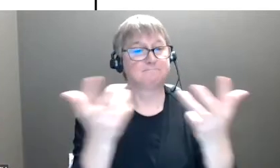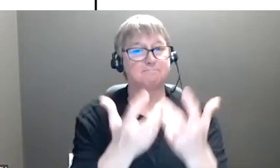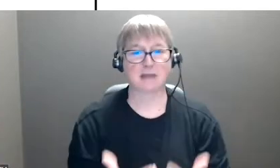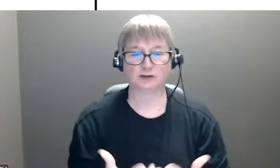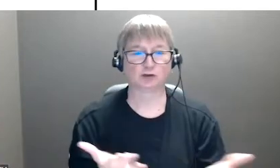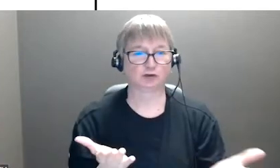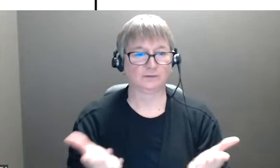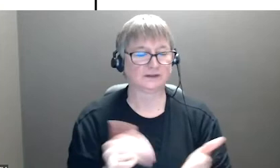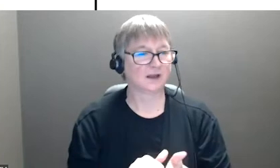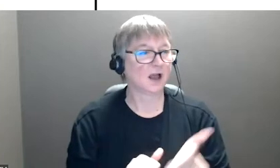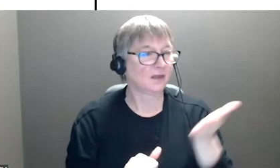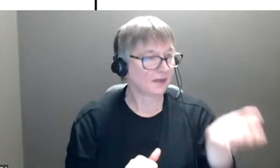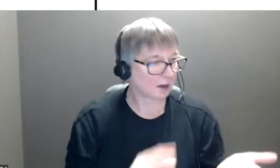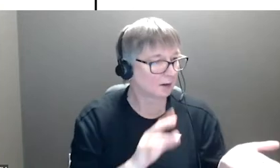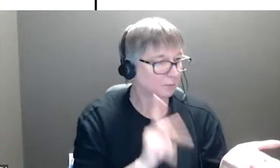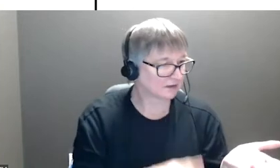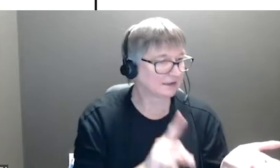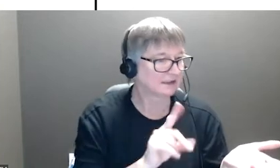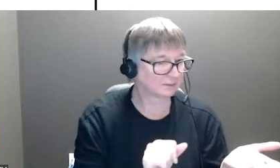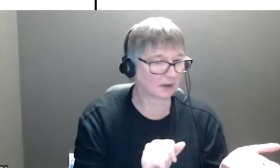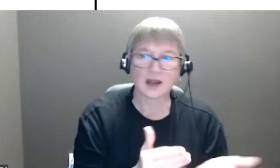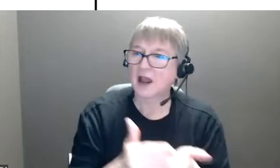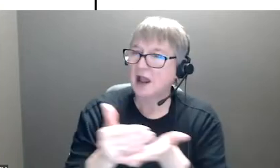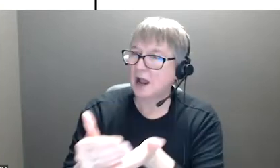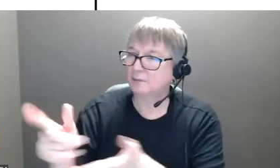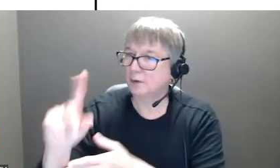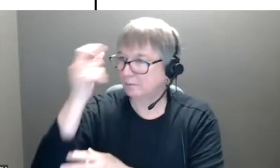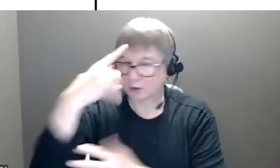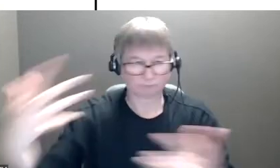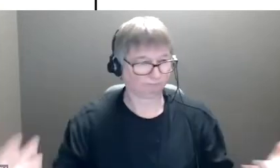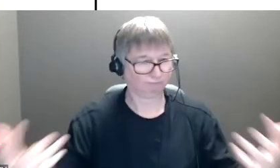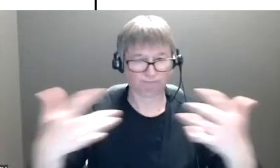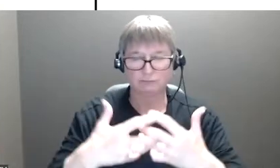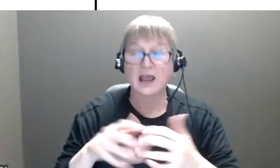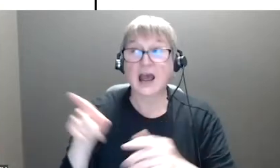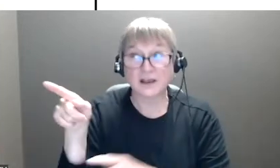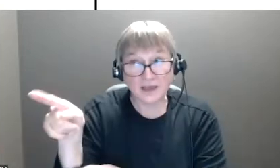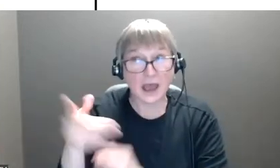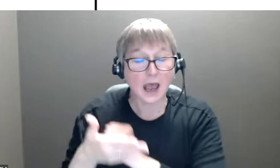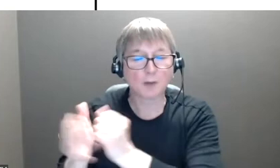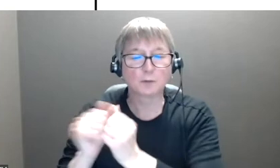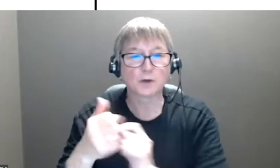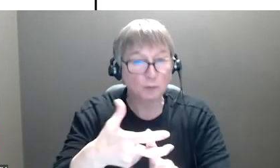develop and implement effective recruitment and retention strategies. So, national and regional